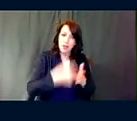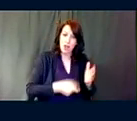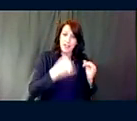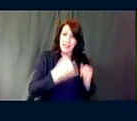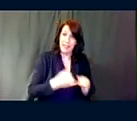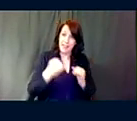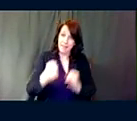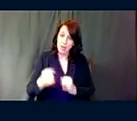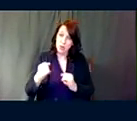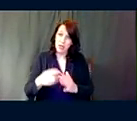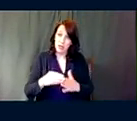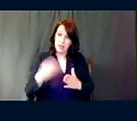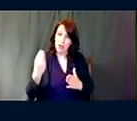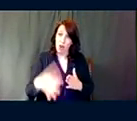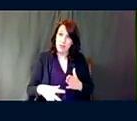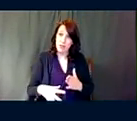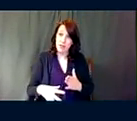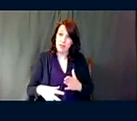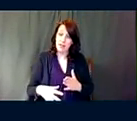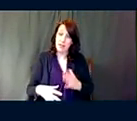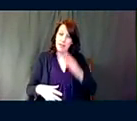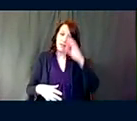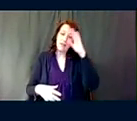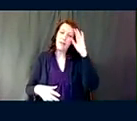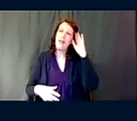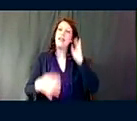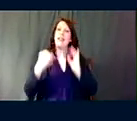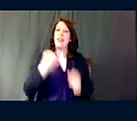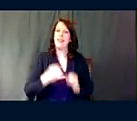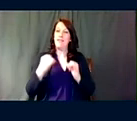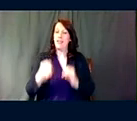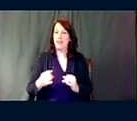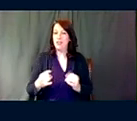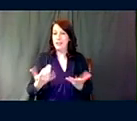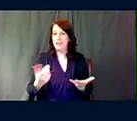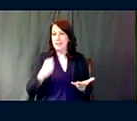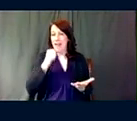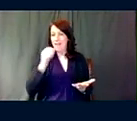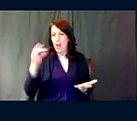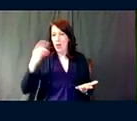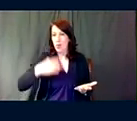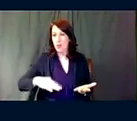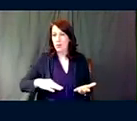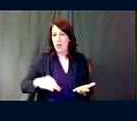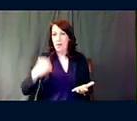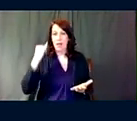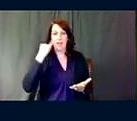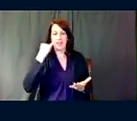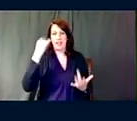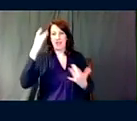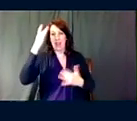SOMETHING WHICH IS COSTLY INDIVIDUALLY AND NOT THAT USEFUL INDIVIDUALLY BECAUSE WHEN THE